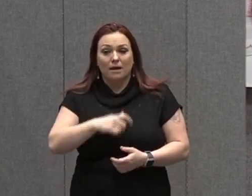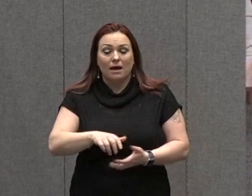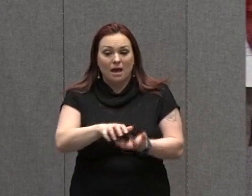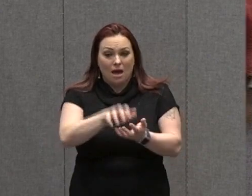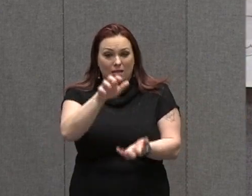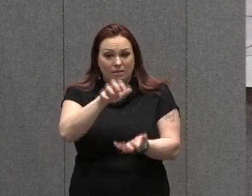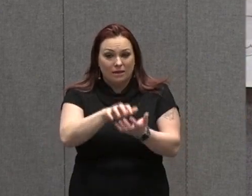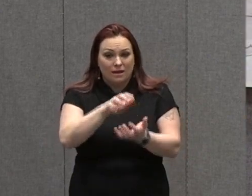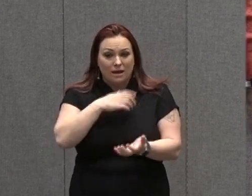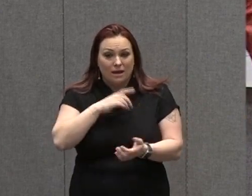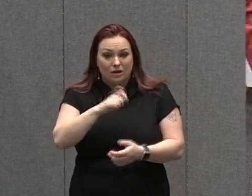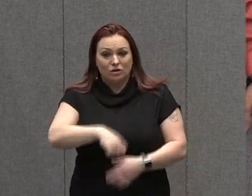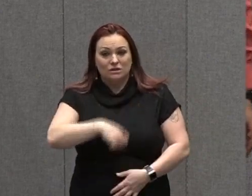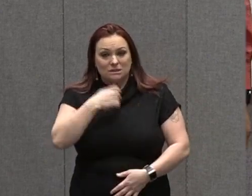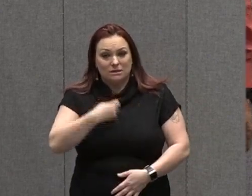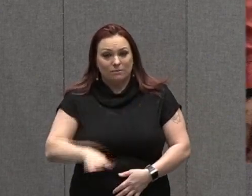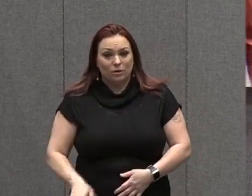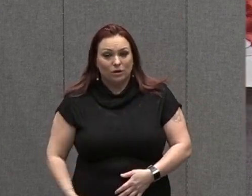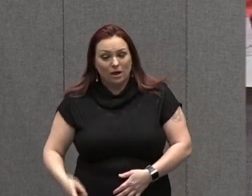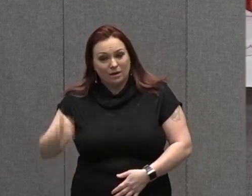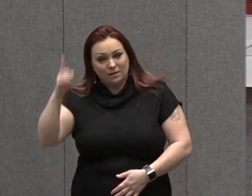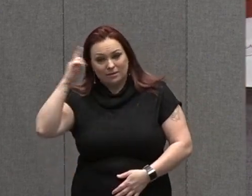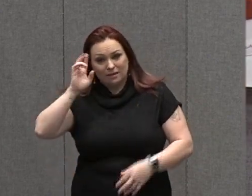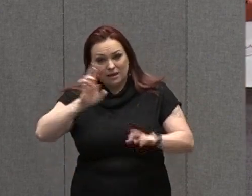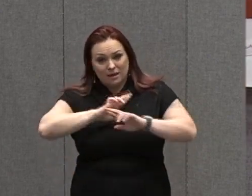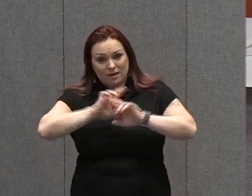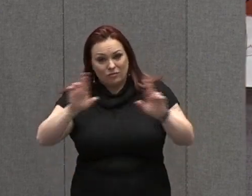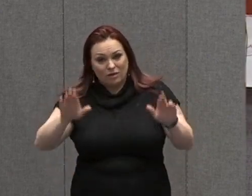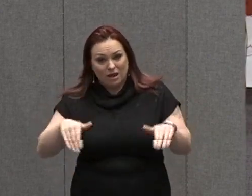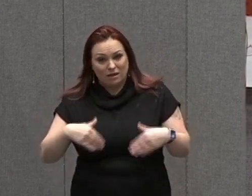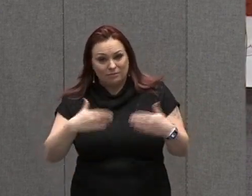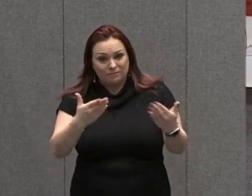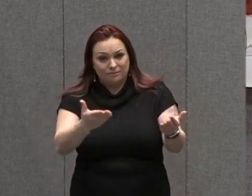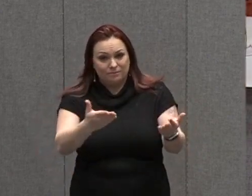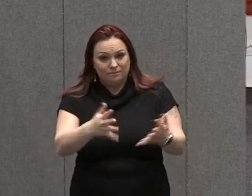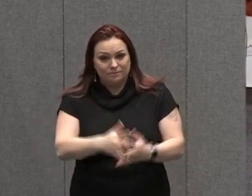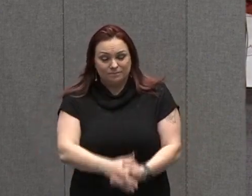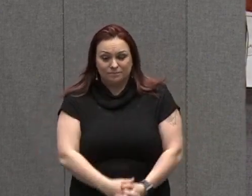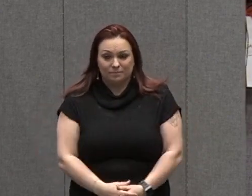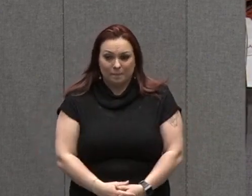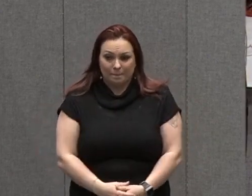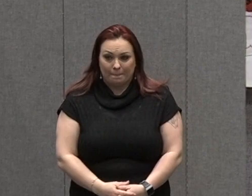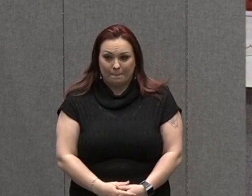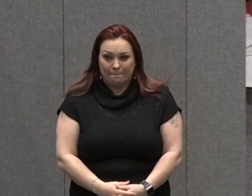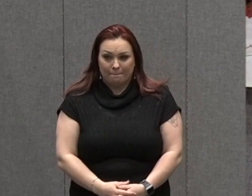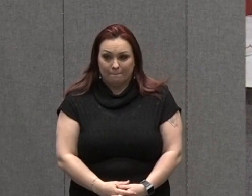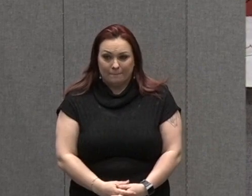Lets think it ready, here we go. (clapping to the rhythm)